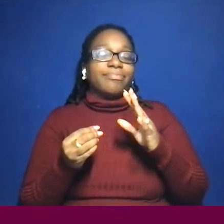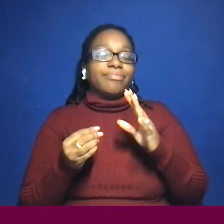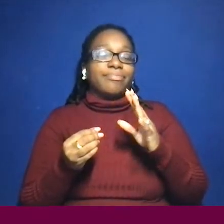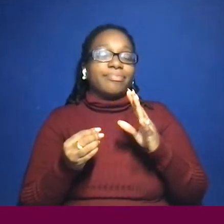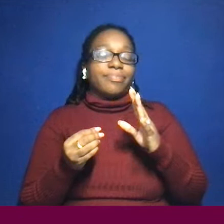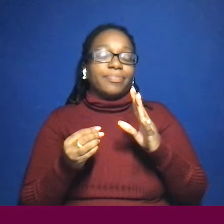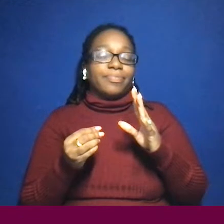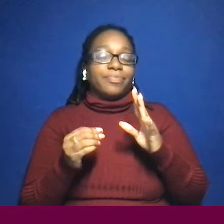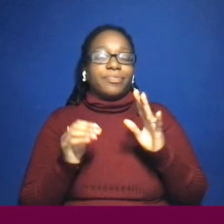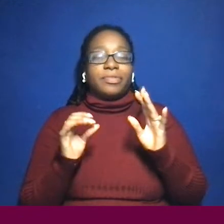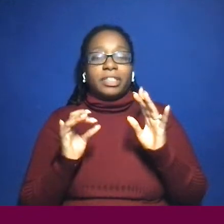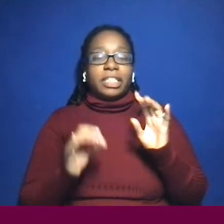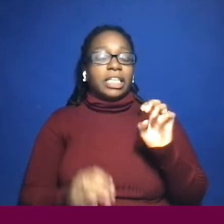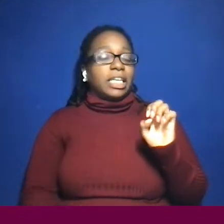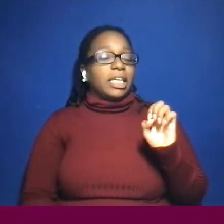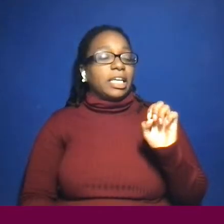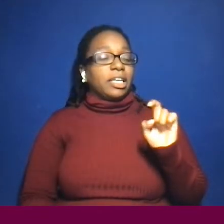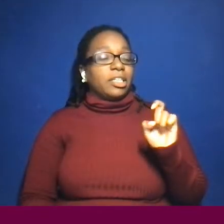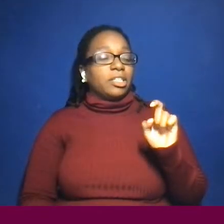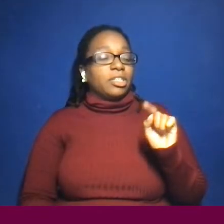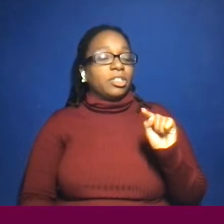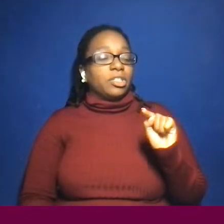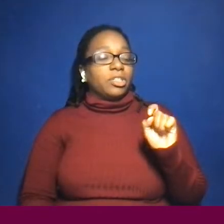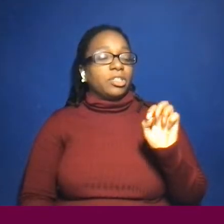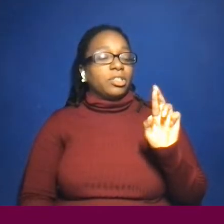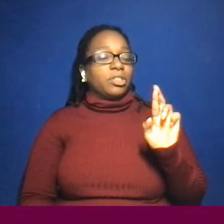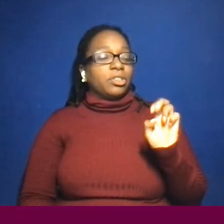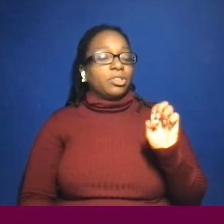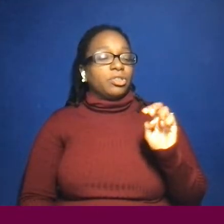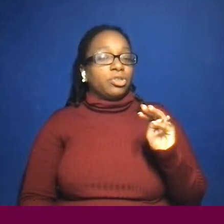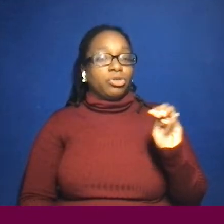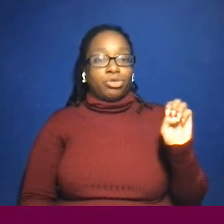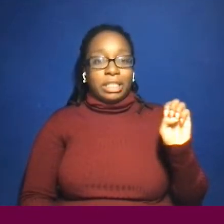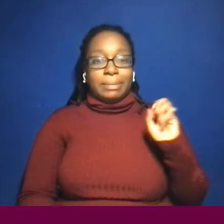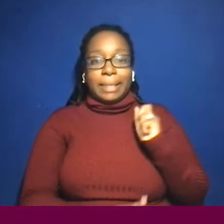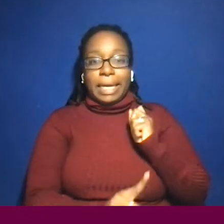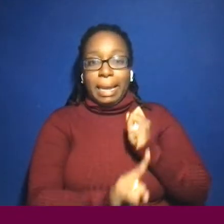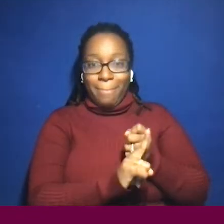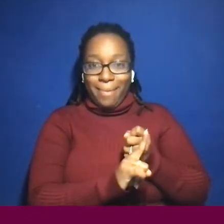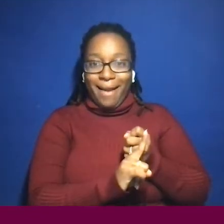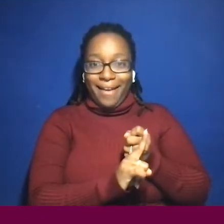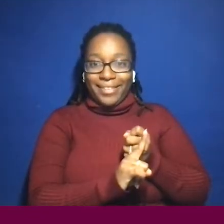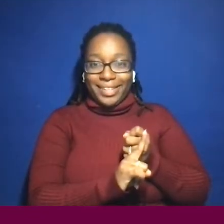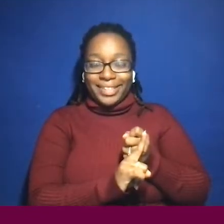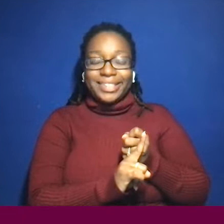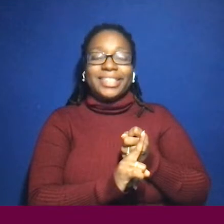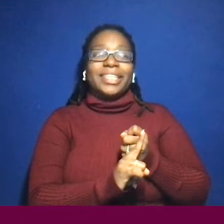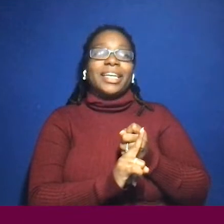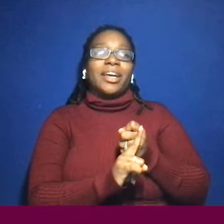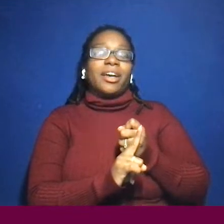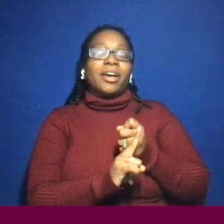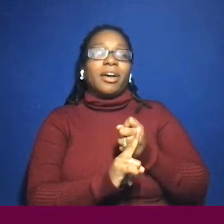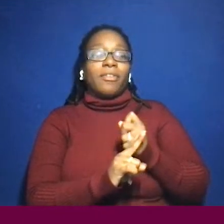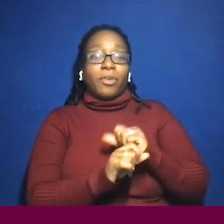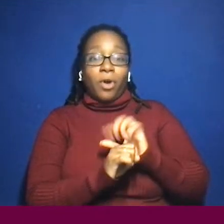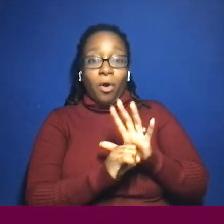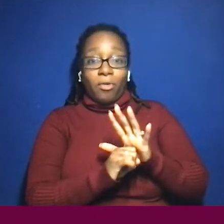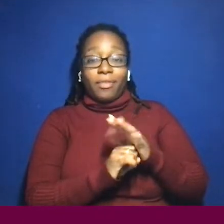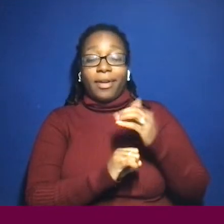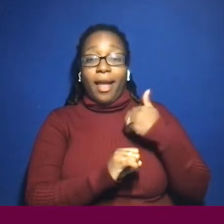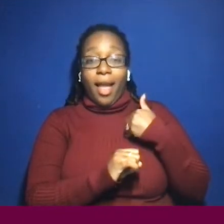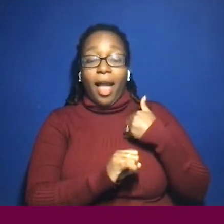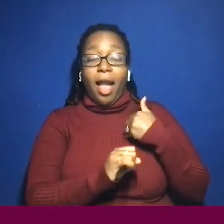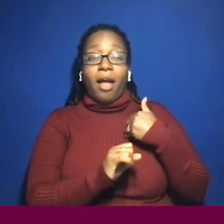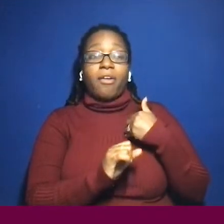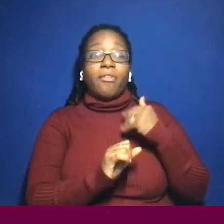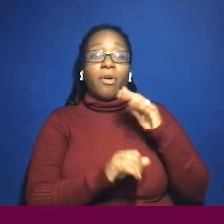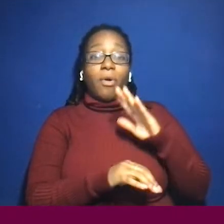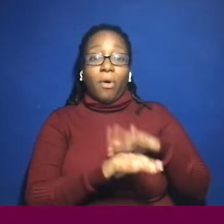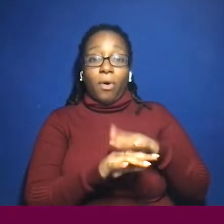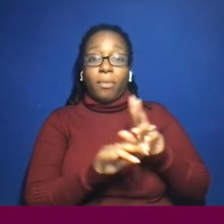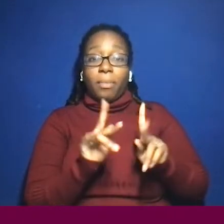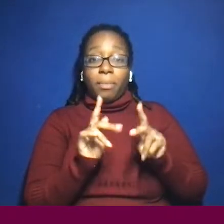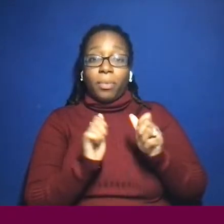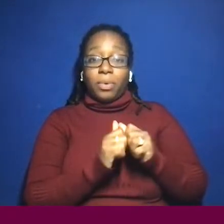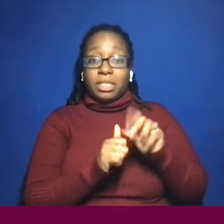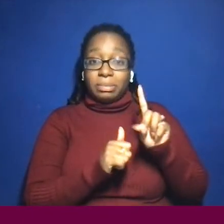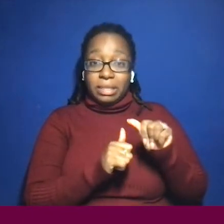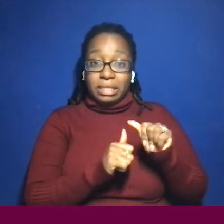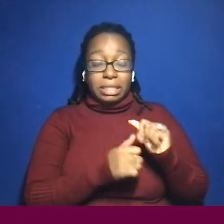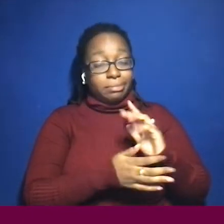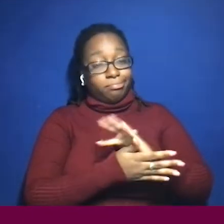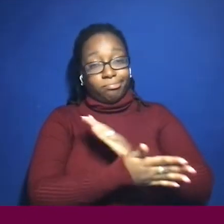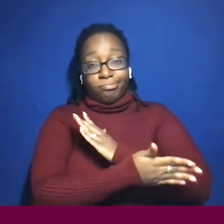extreme impact of COVID on people with disabilities of all ages. And people in congregate